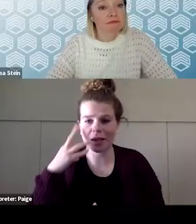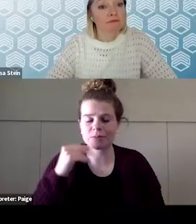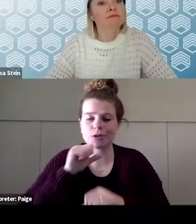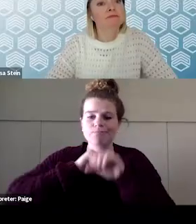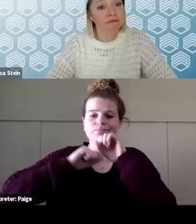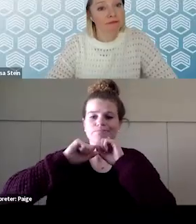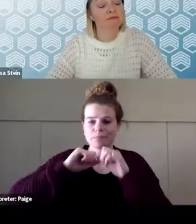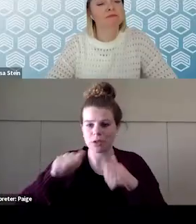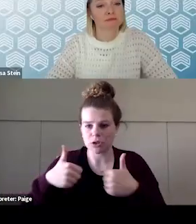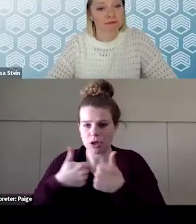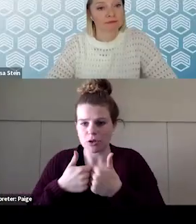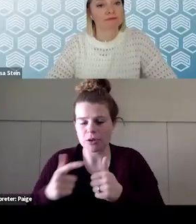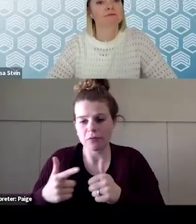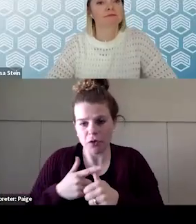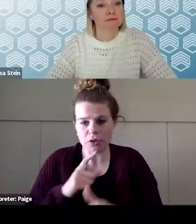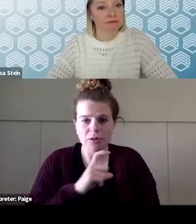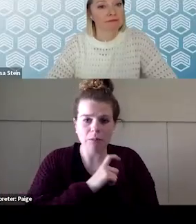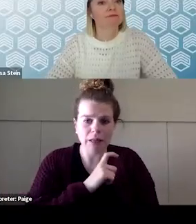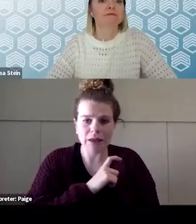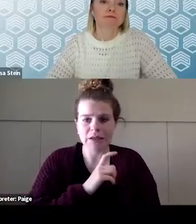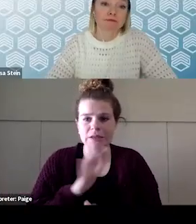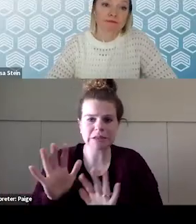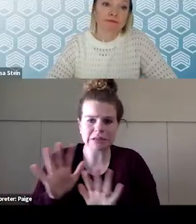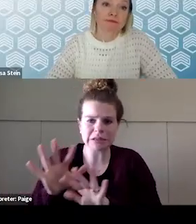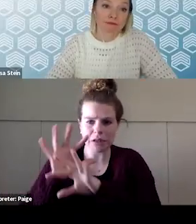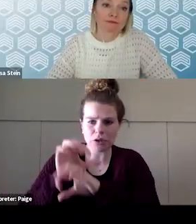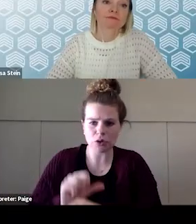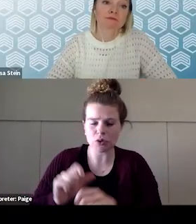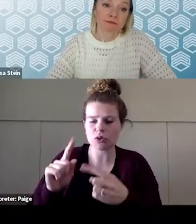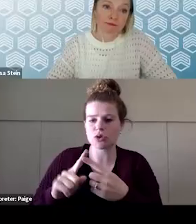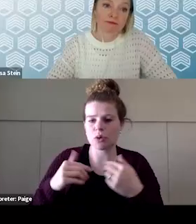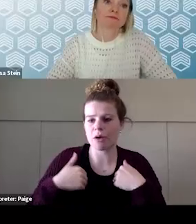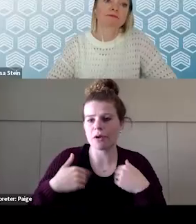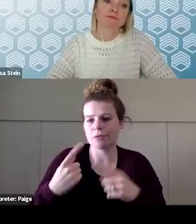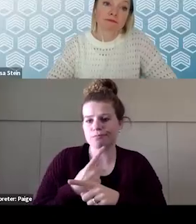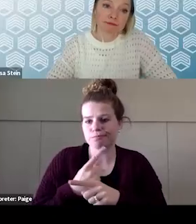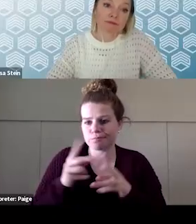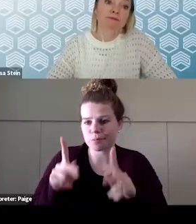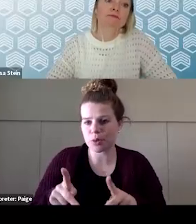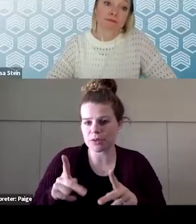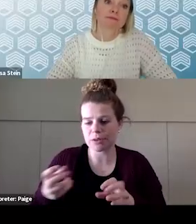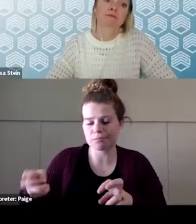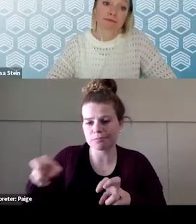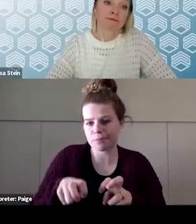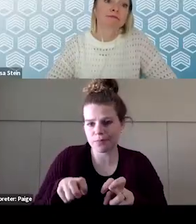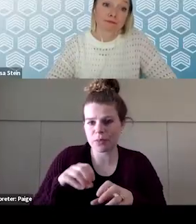of having law enforcement getting used to having a civilian in their vehicle with them all the time.